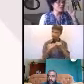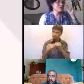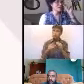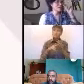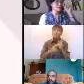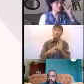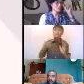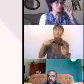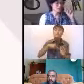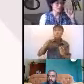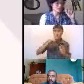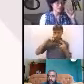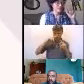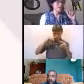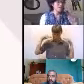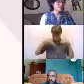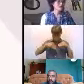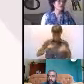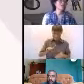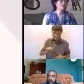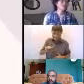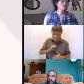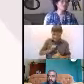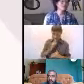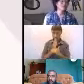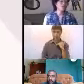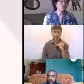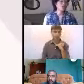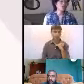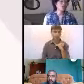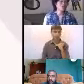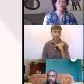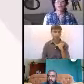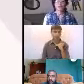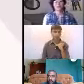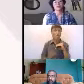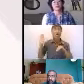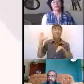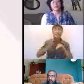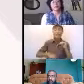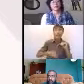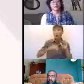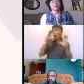on self-humility, rather than achieving a state of knowledge or awareness. This is a